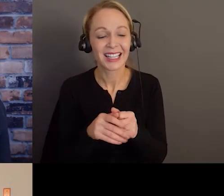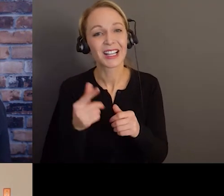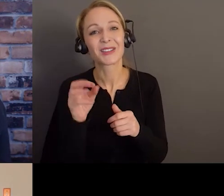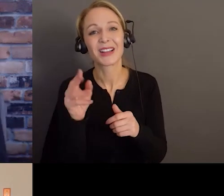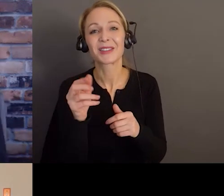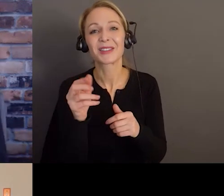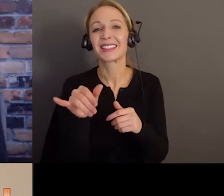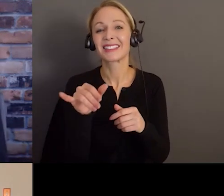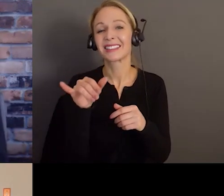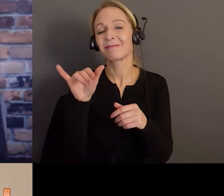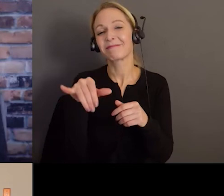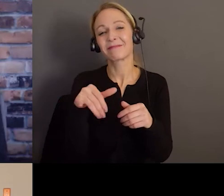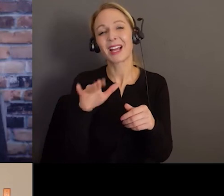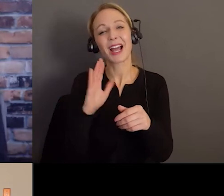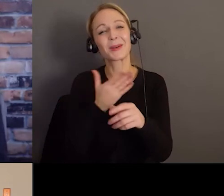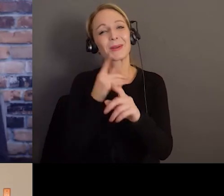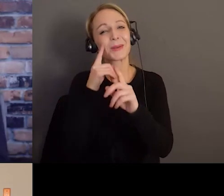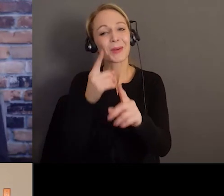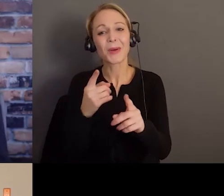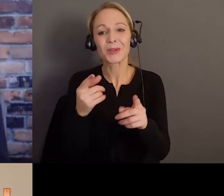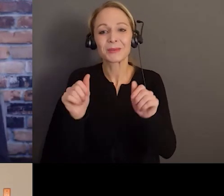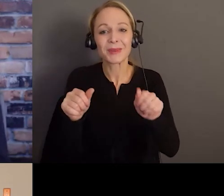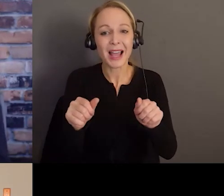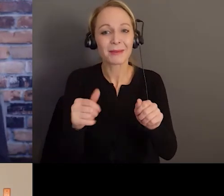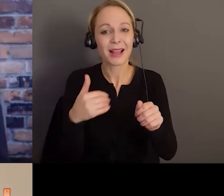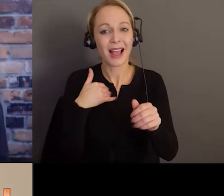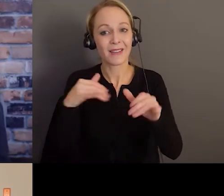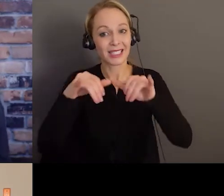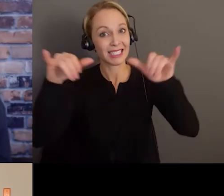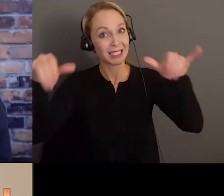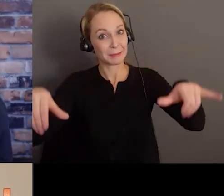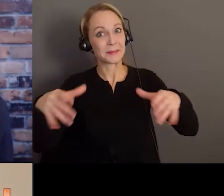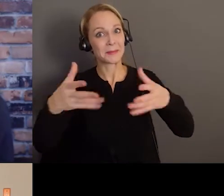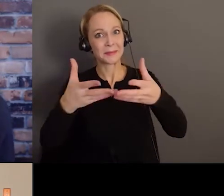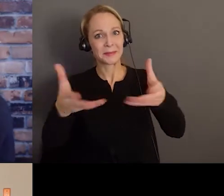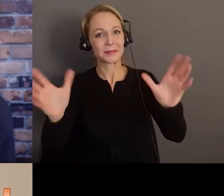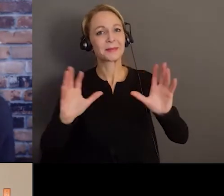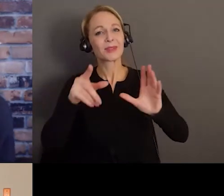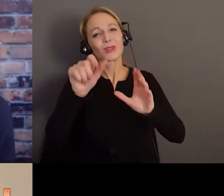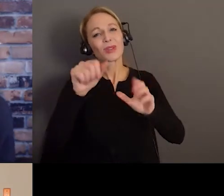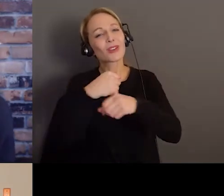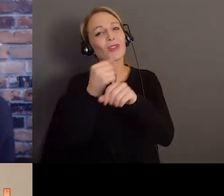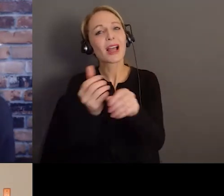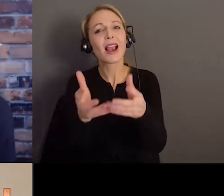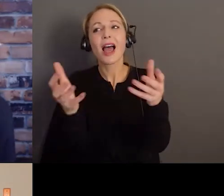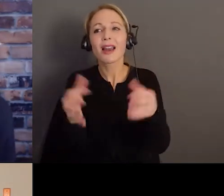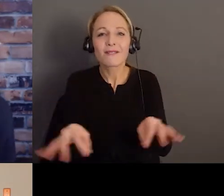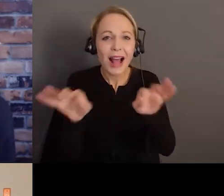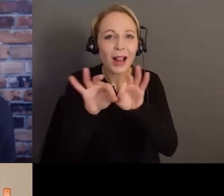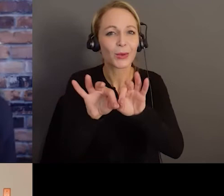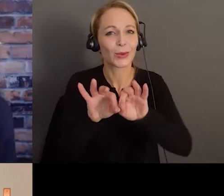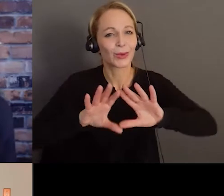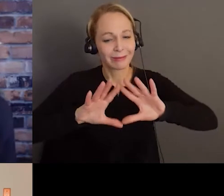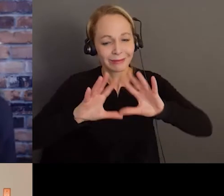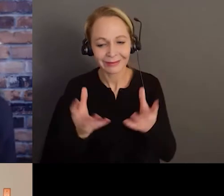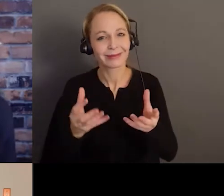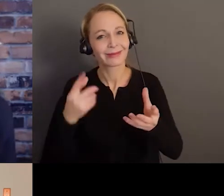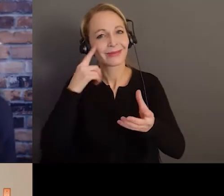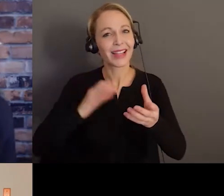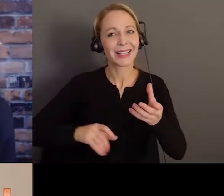OUR GOAL IS TO BE ABLE TO HAVE A SYSTEM WHERE YOU CAN CREATE AS MUCH VALUE FOR THE CUSTOMER YOU ARE